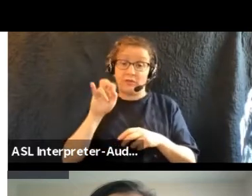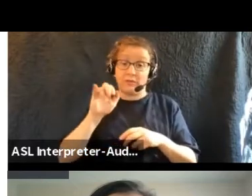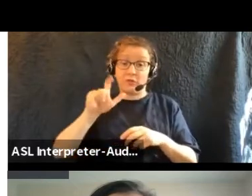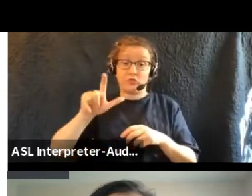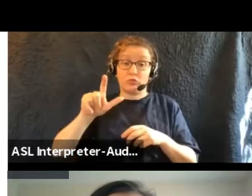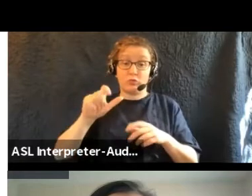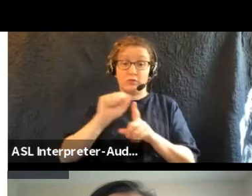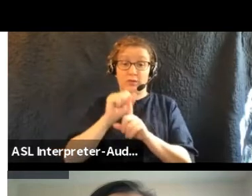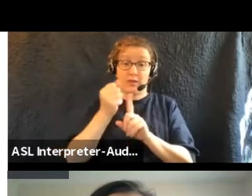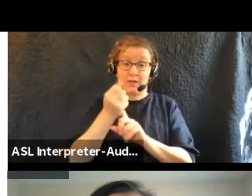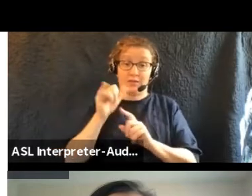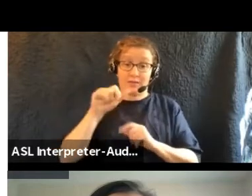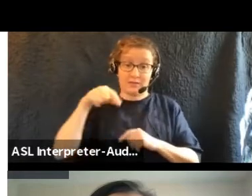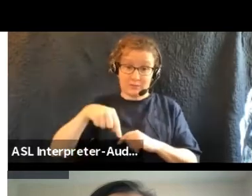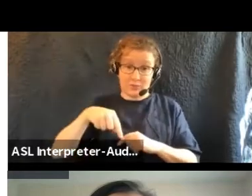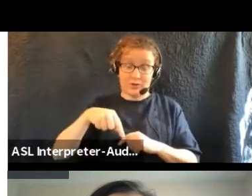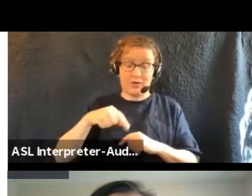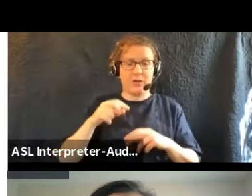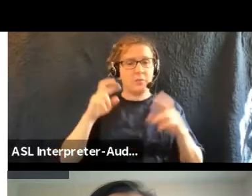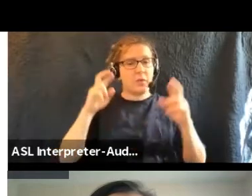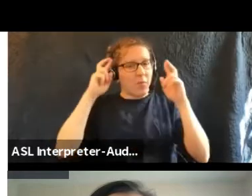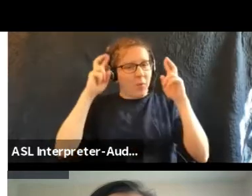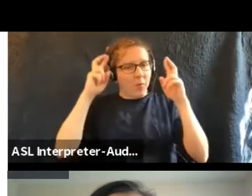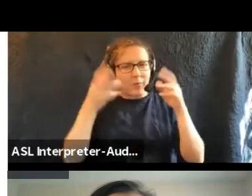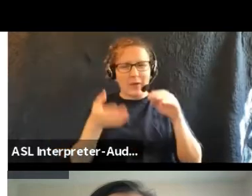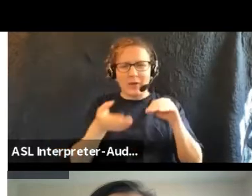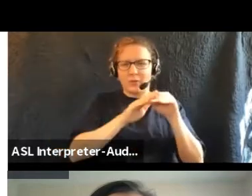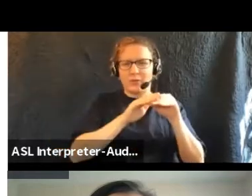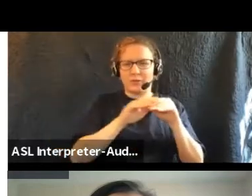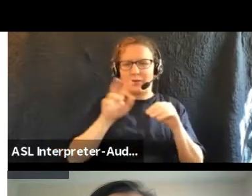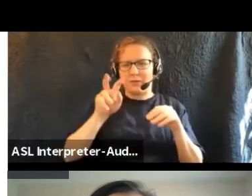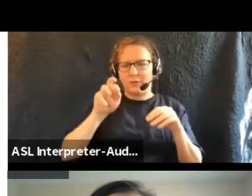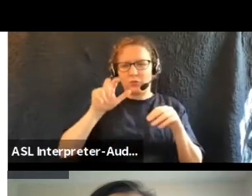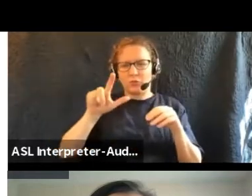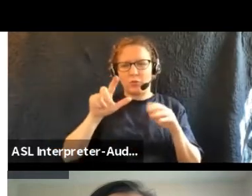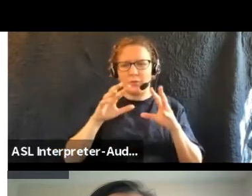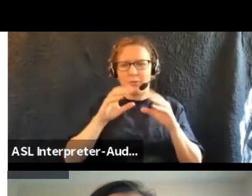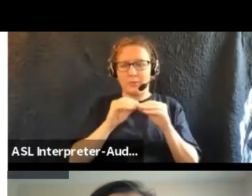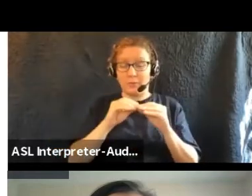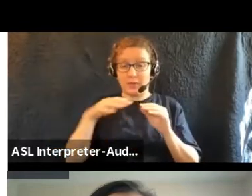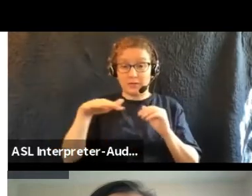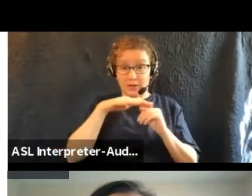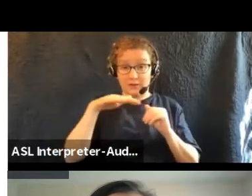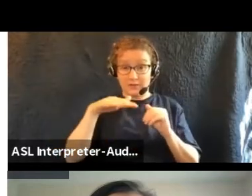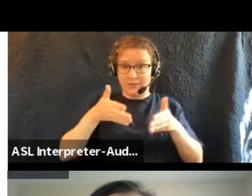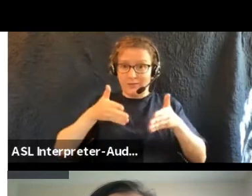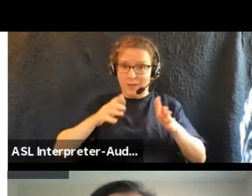I'm hopeful though that the increase in virtual meeting spaces allow for self disclosure,